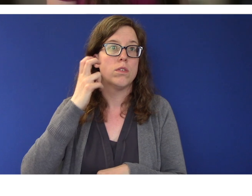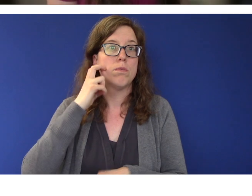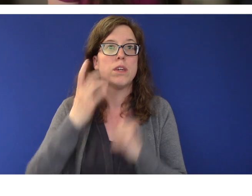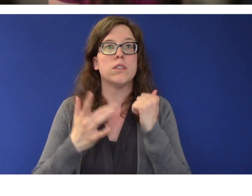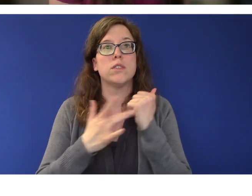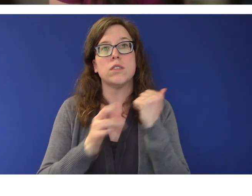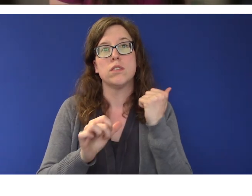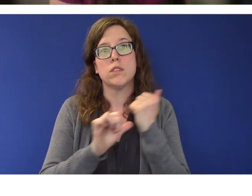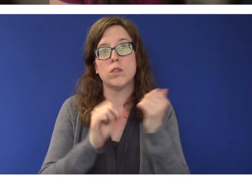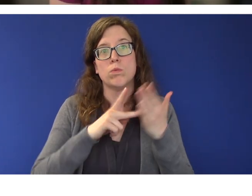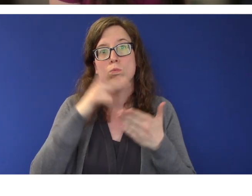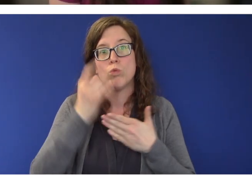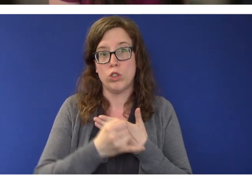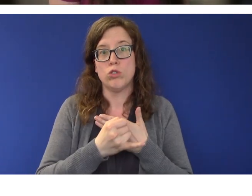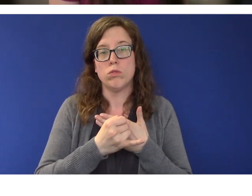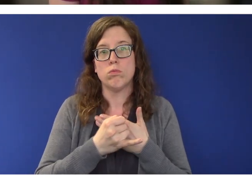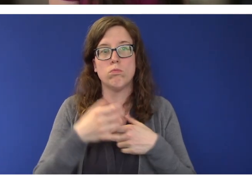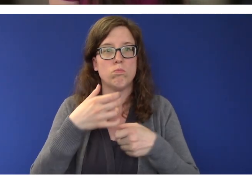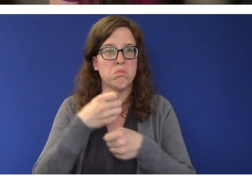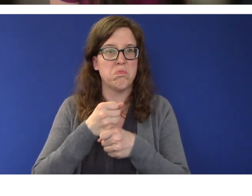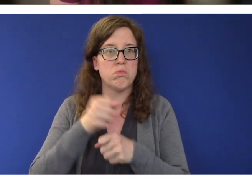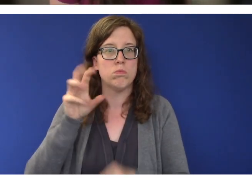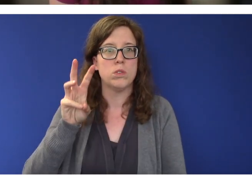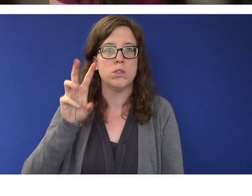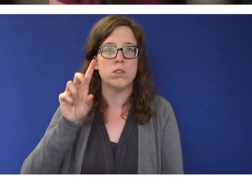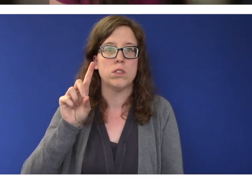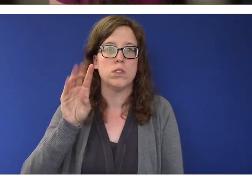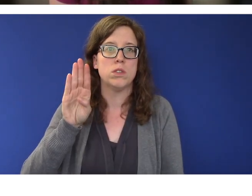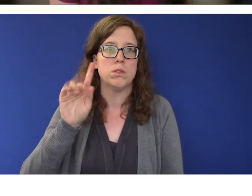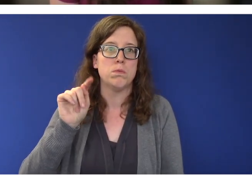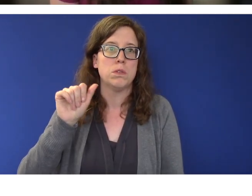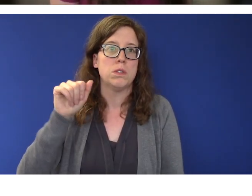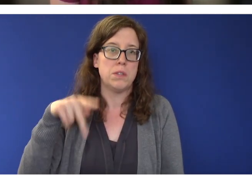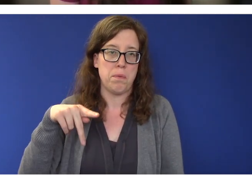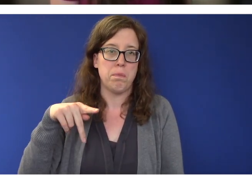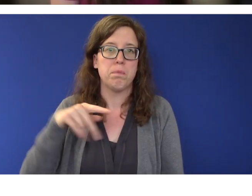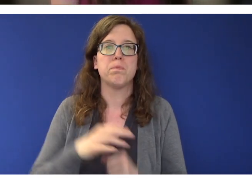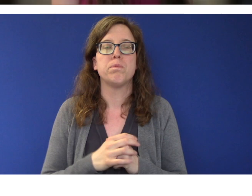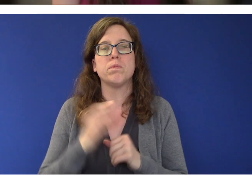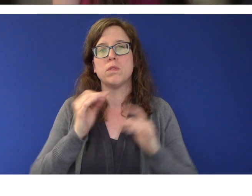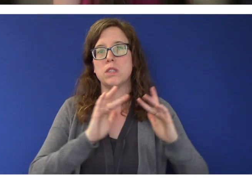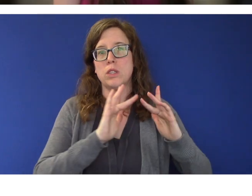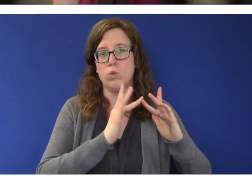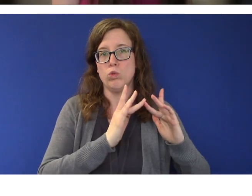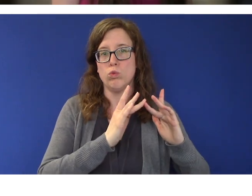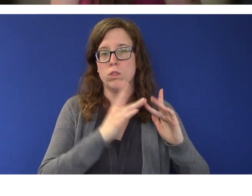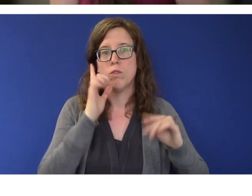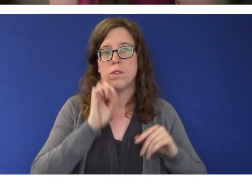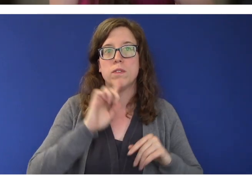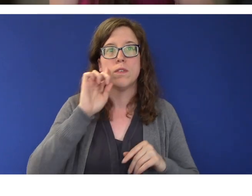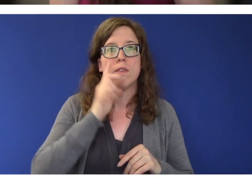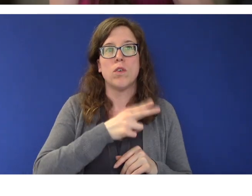Deafblind Technical Assistance Project, or WDBTAP for short, and the Outreach for the Deaf,